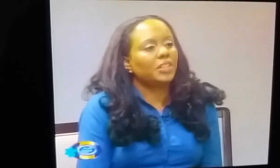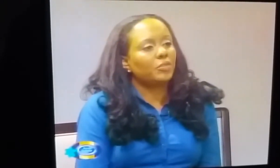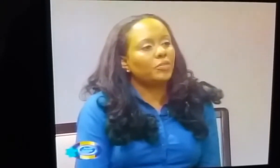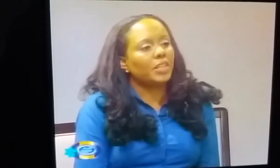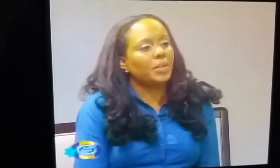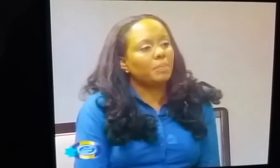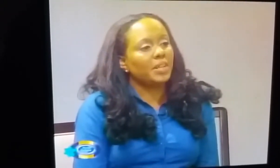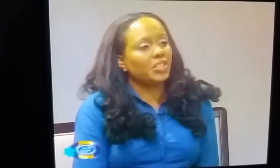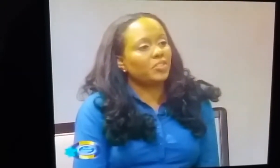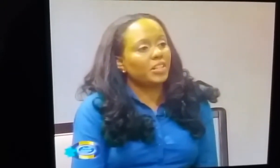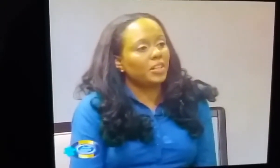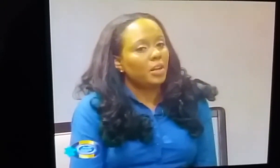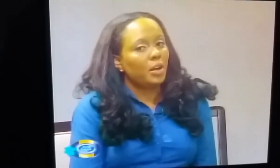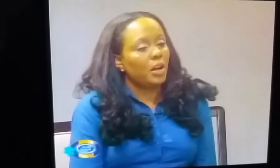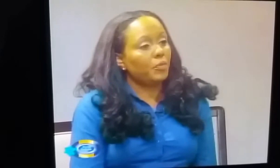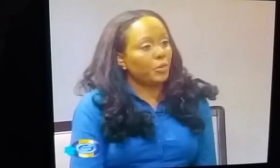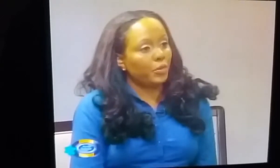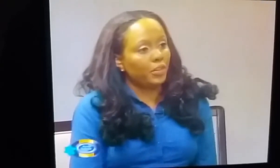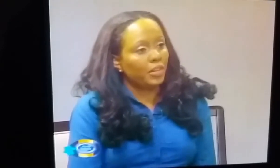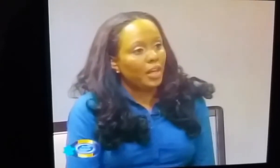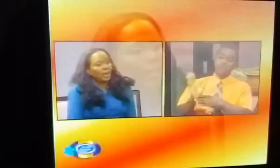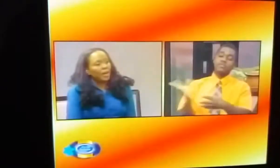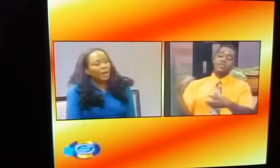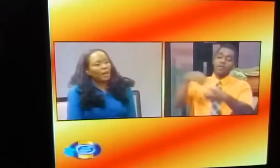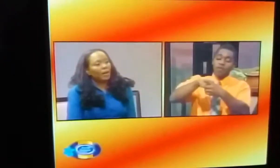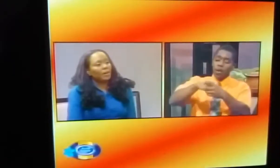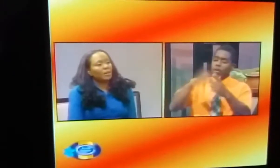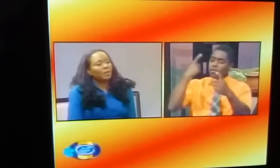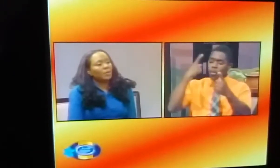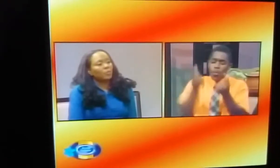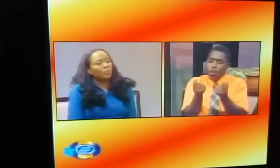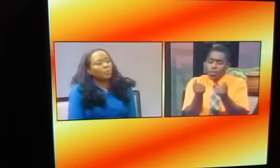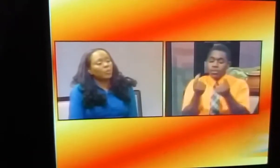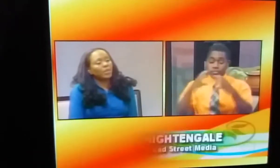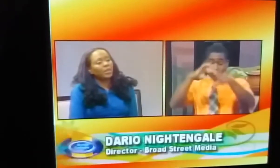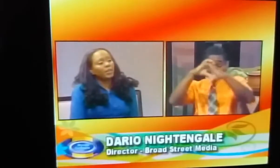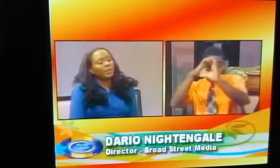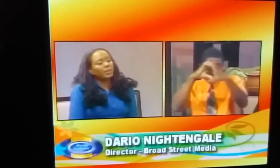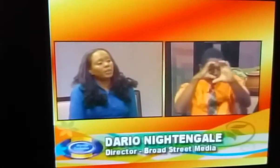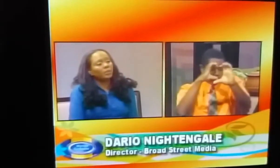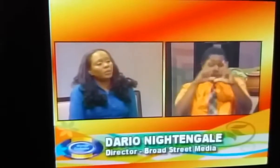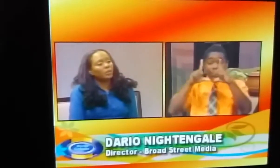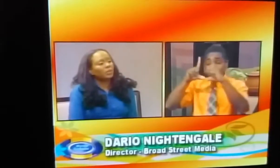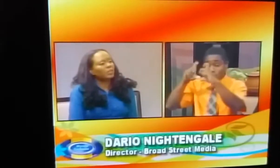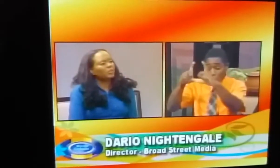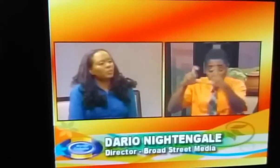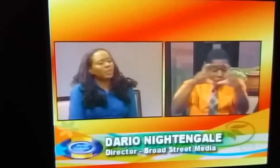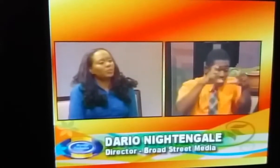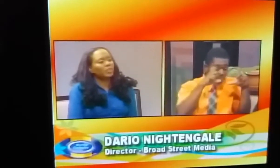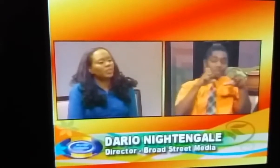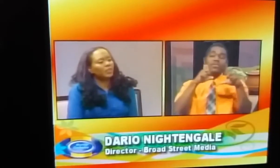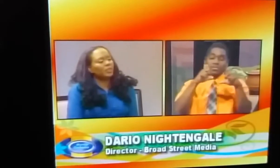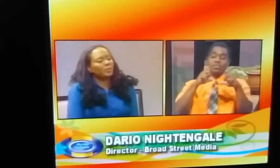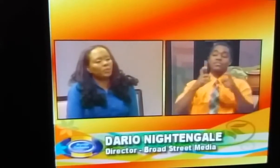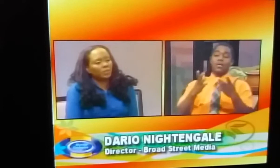done through the Ministry of Youth we learned so much we learned everything about photography